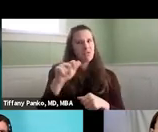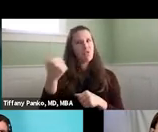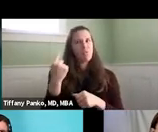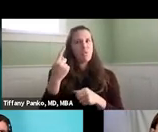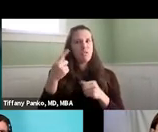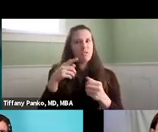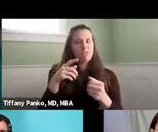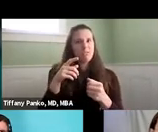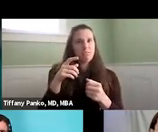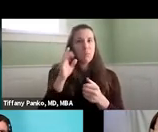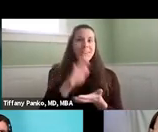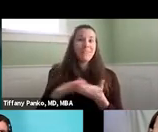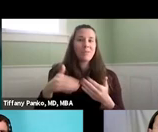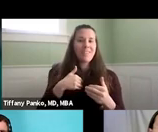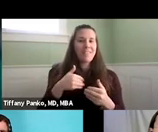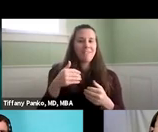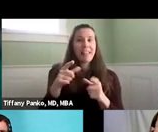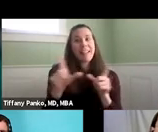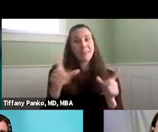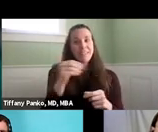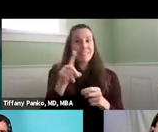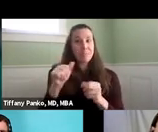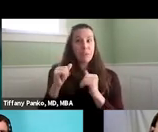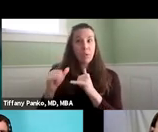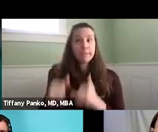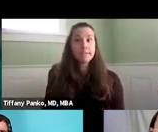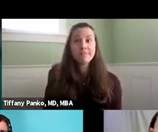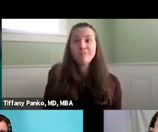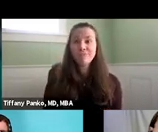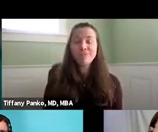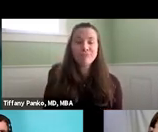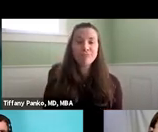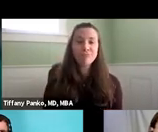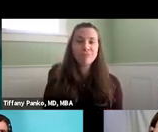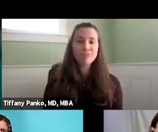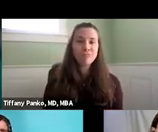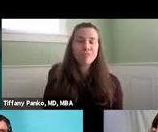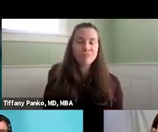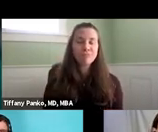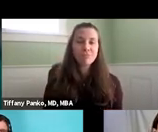to fix that problem right now, but that is another additional example of a support staff